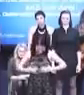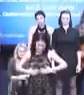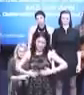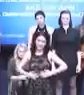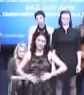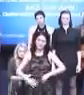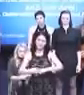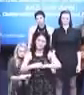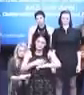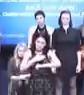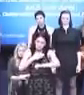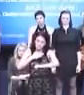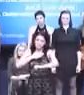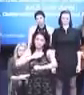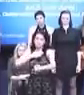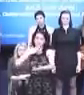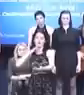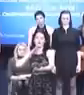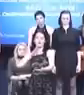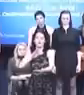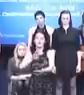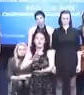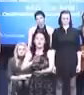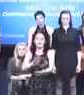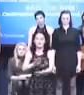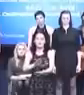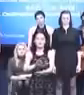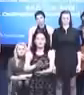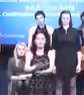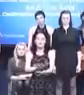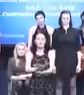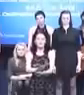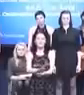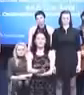Who made me so bad